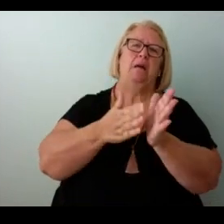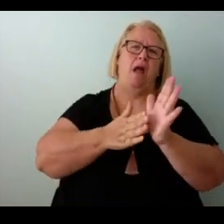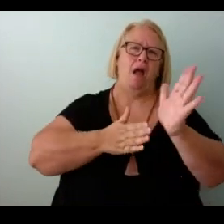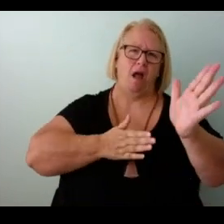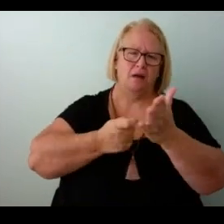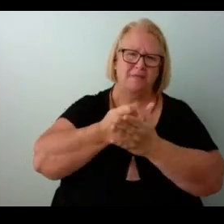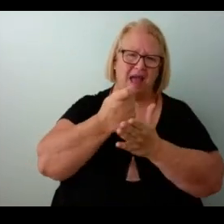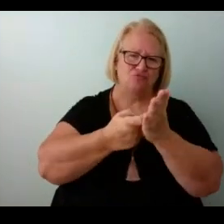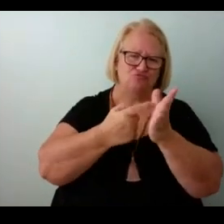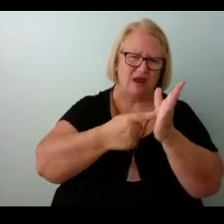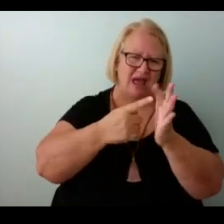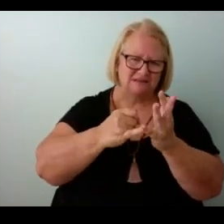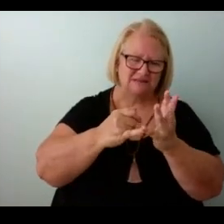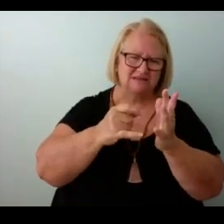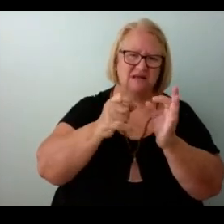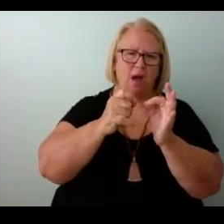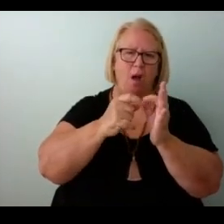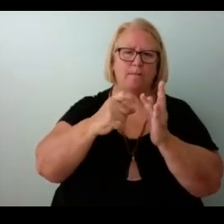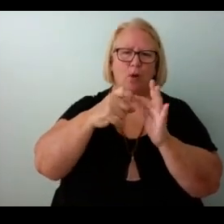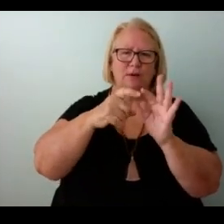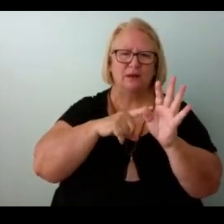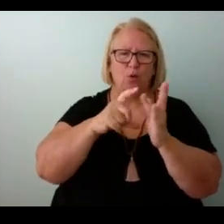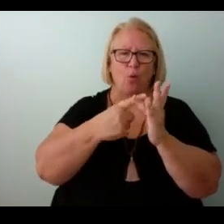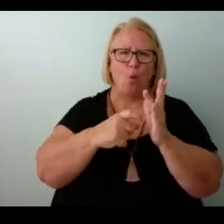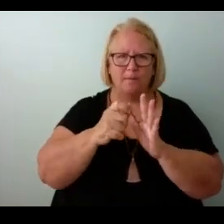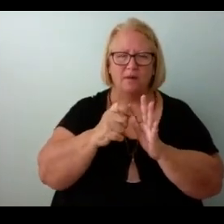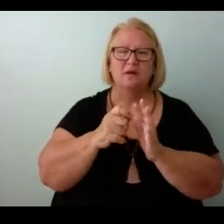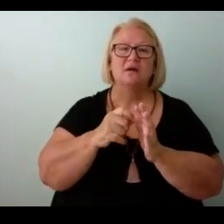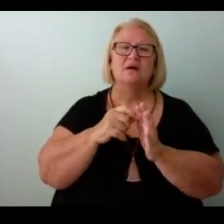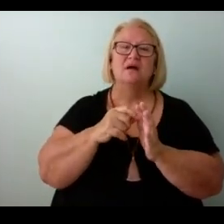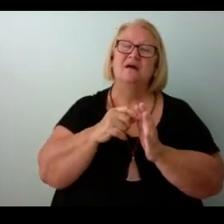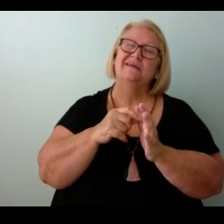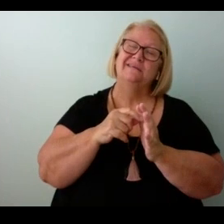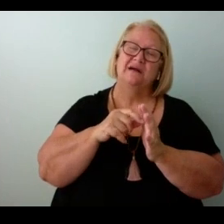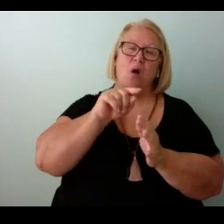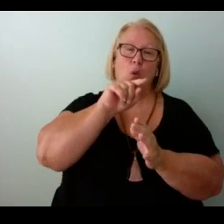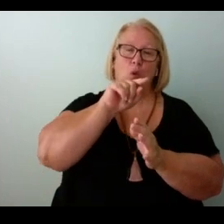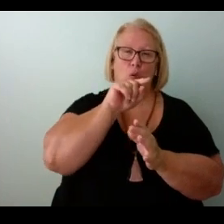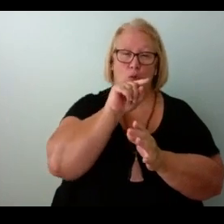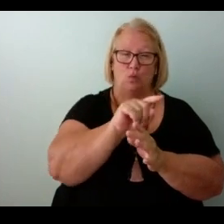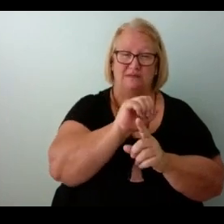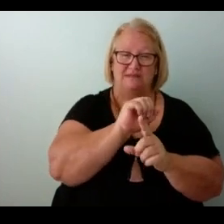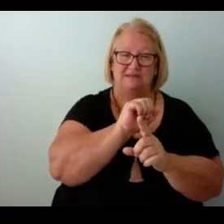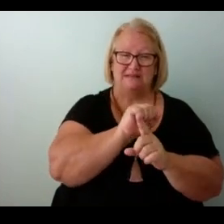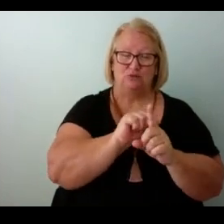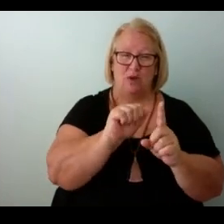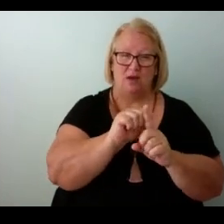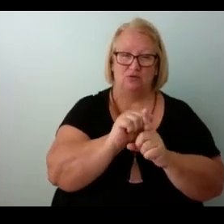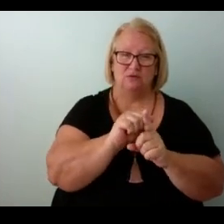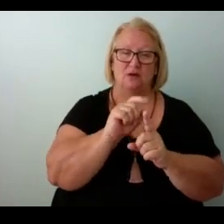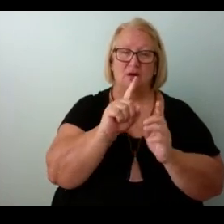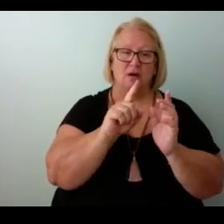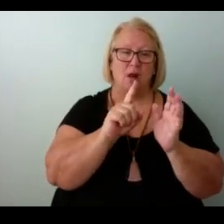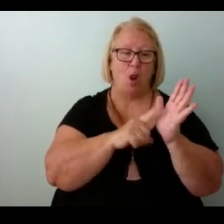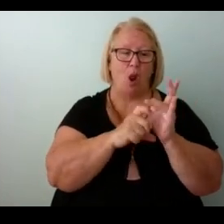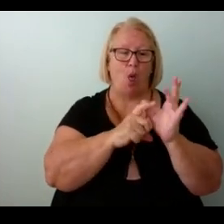The issue with those particular circumstances is that local governments and body corporates